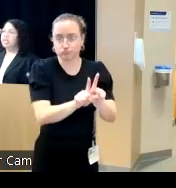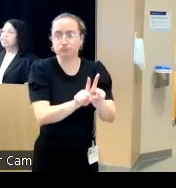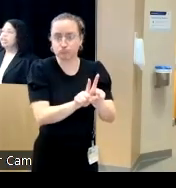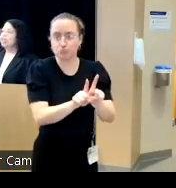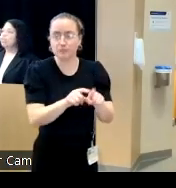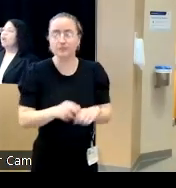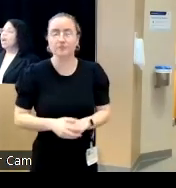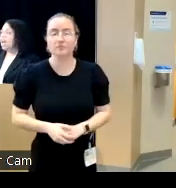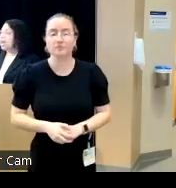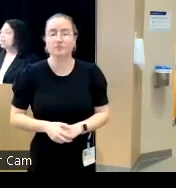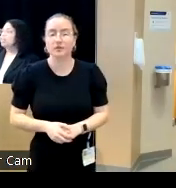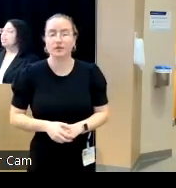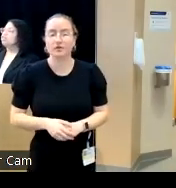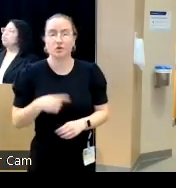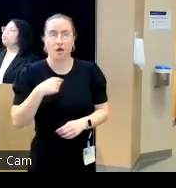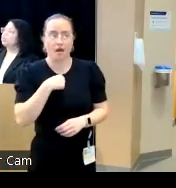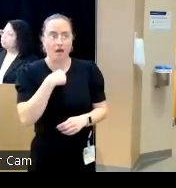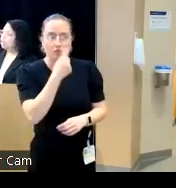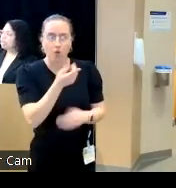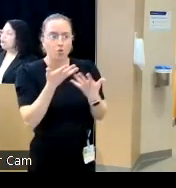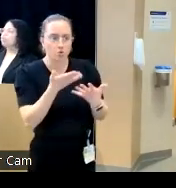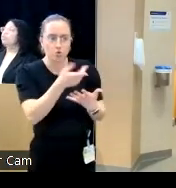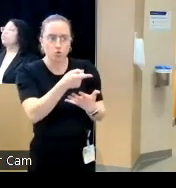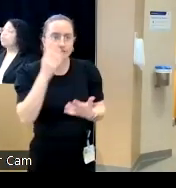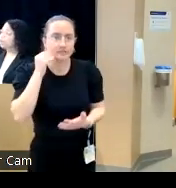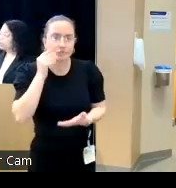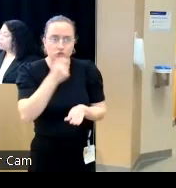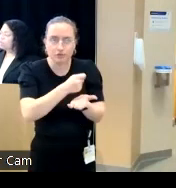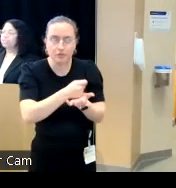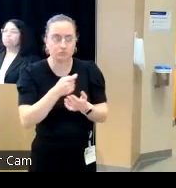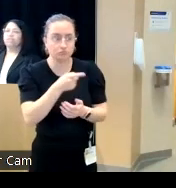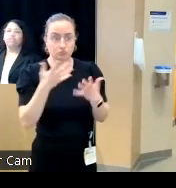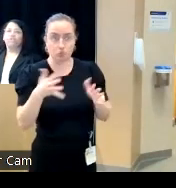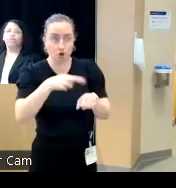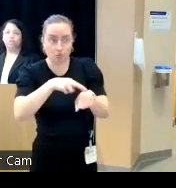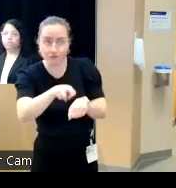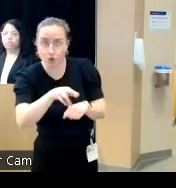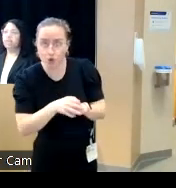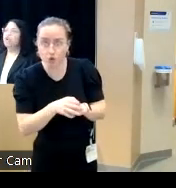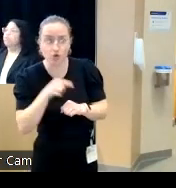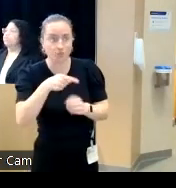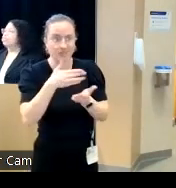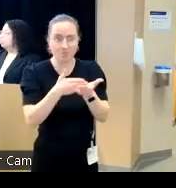it that you've had in terms of treatment have you been referred was this place in your community was